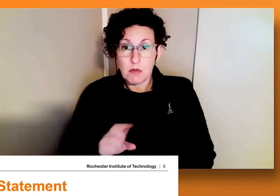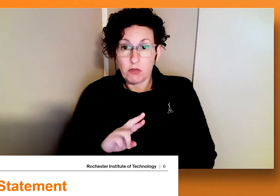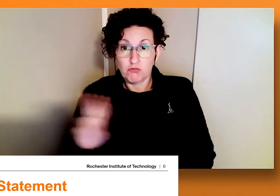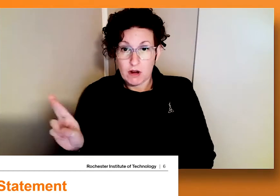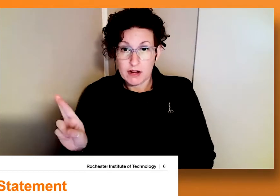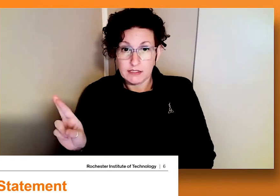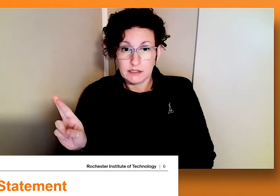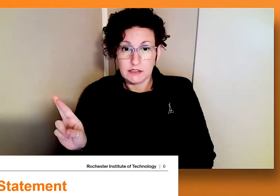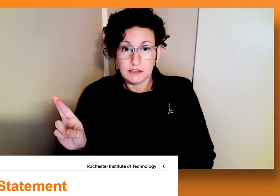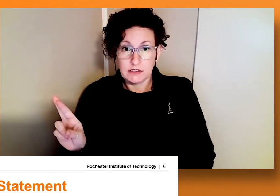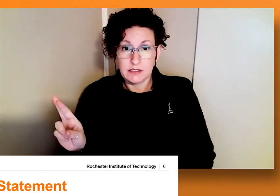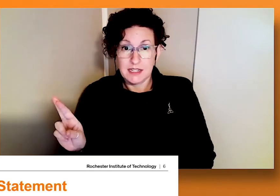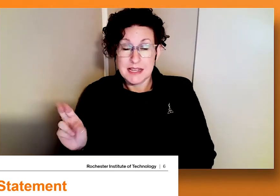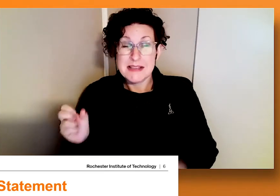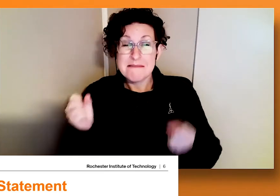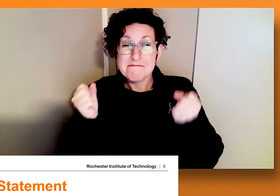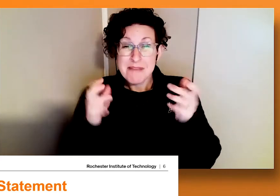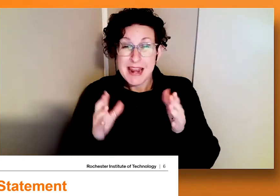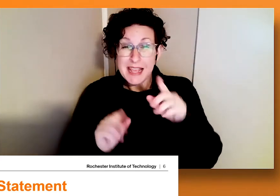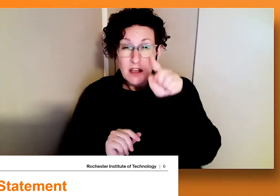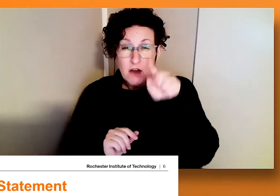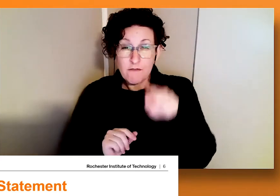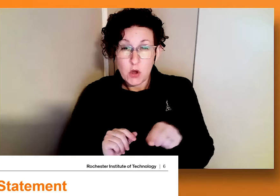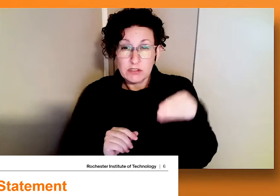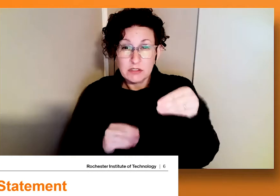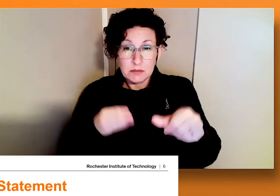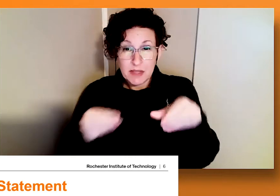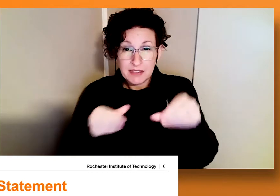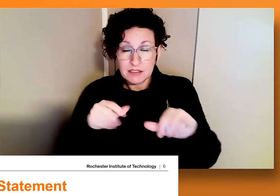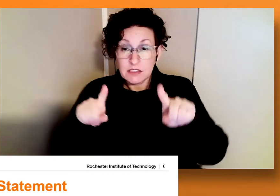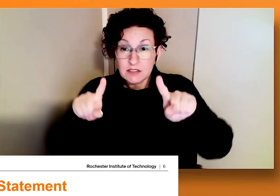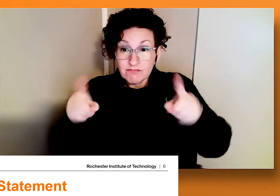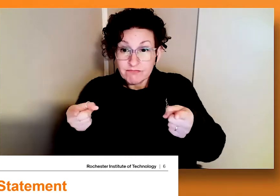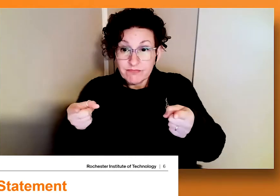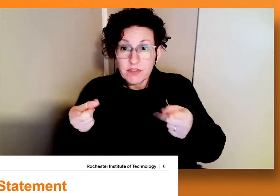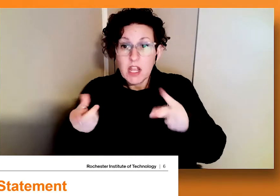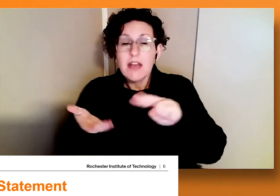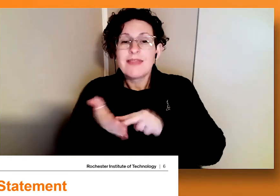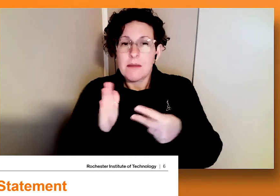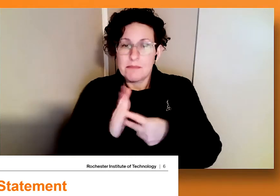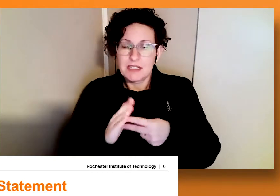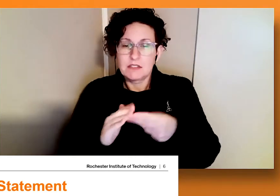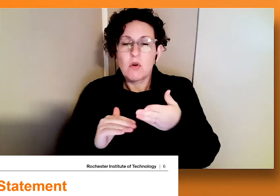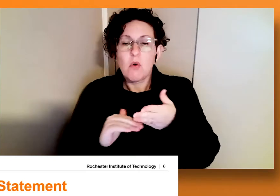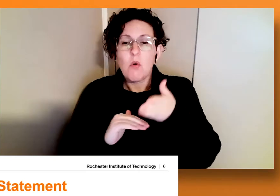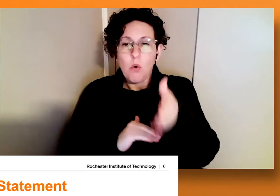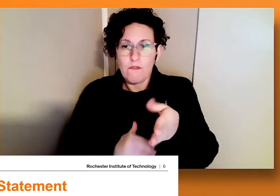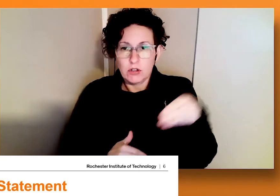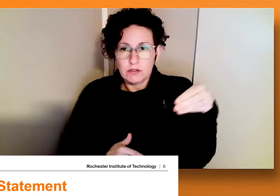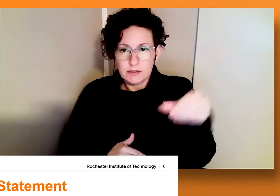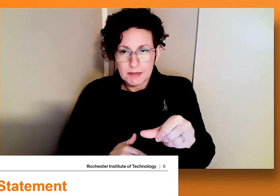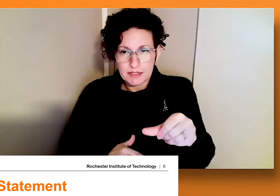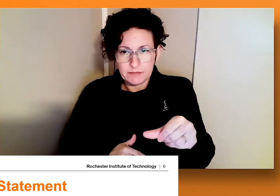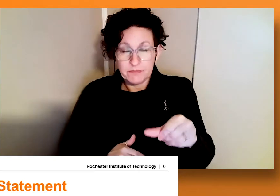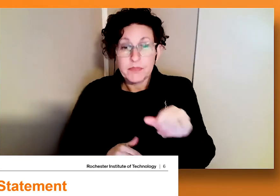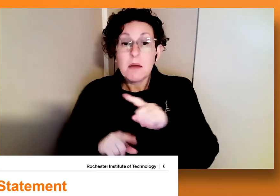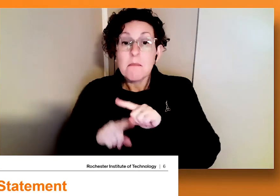many of those expenses, they're in parentheses, and that means they're over-budget,